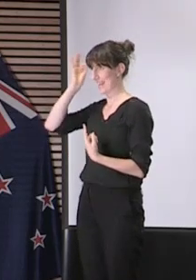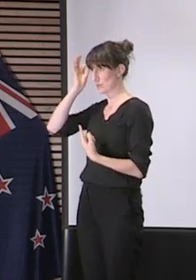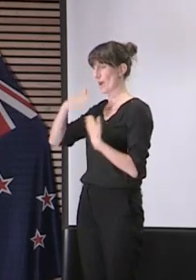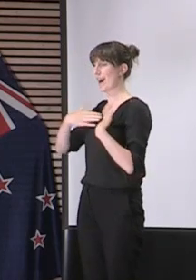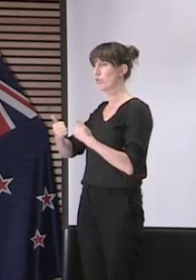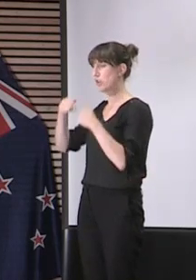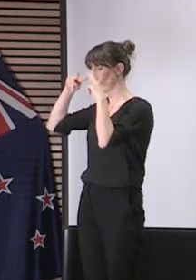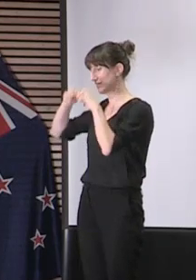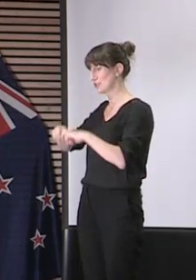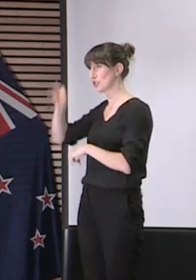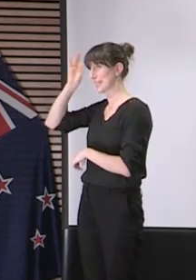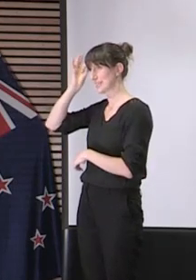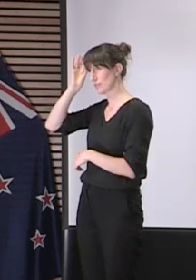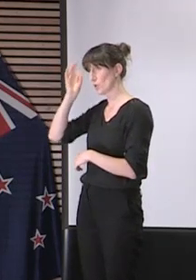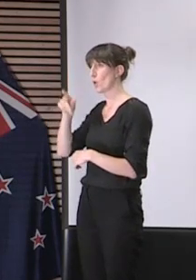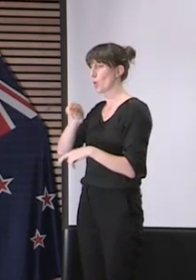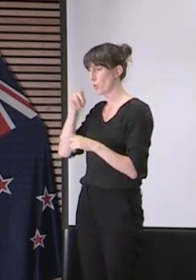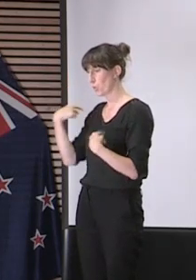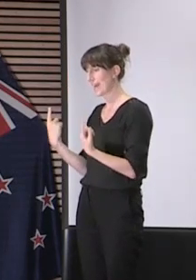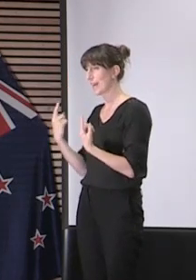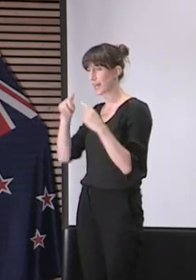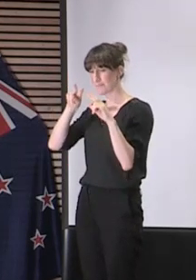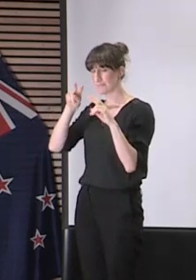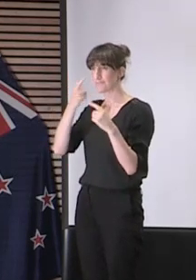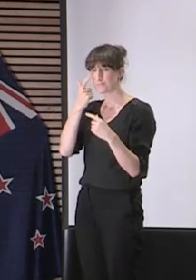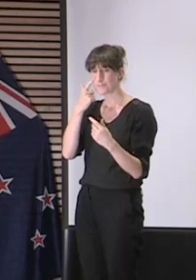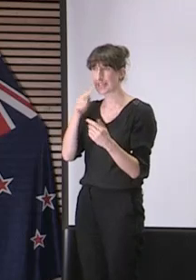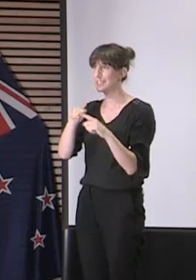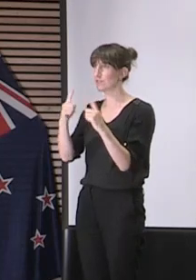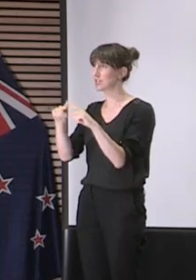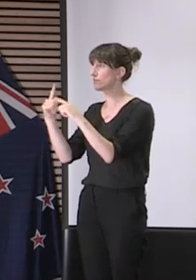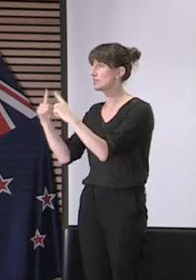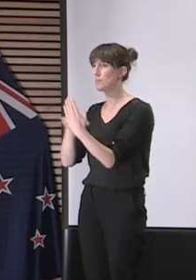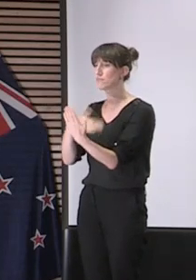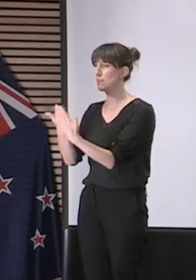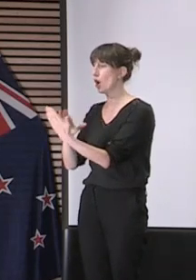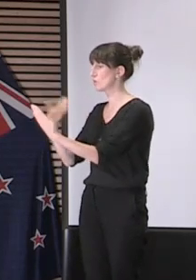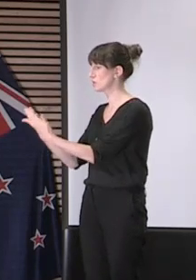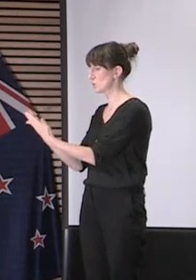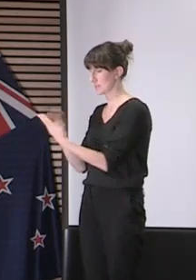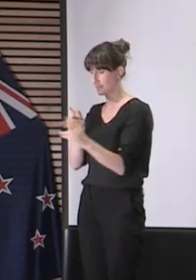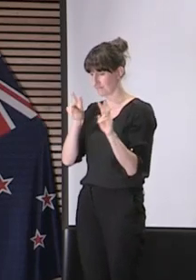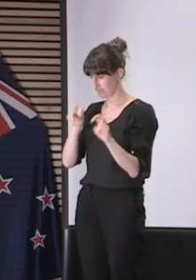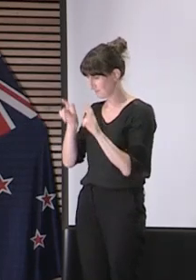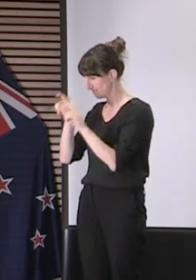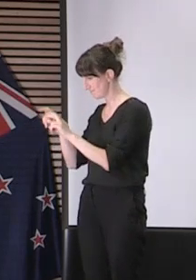today, the 8th, I can tell you that there is our own health Research Council has canvassed